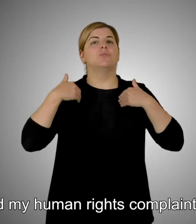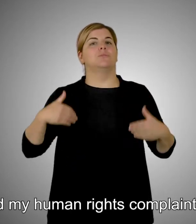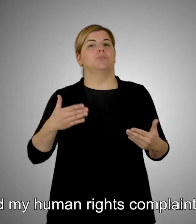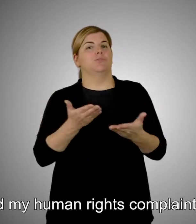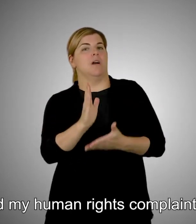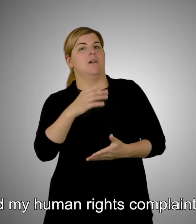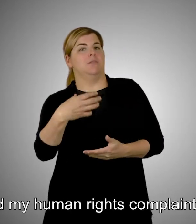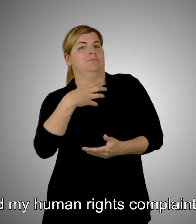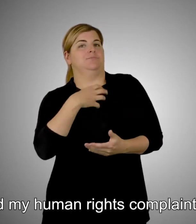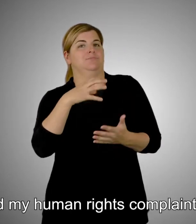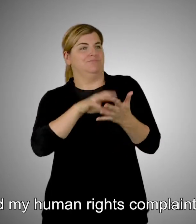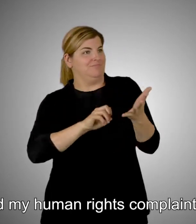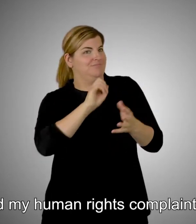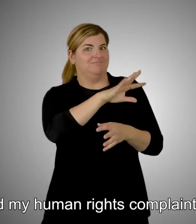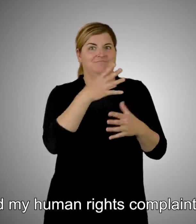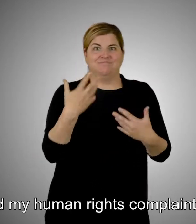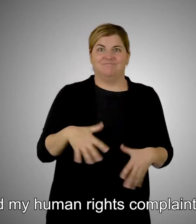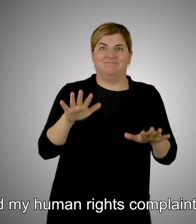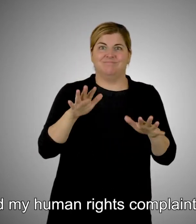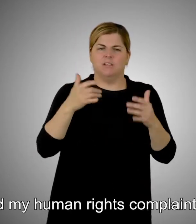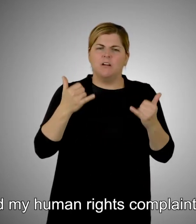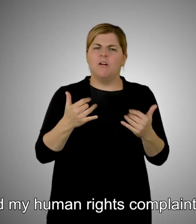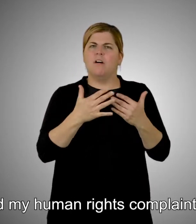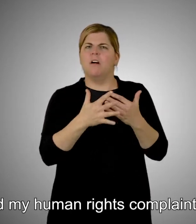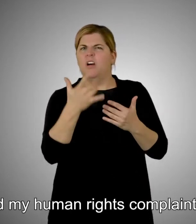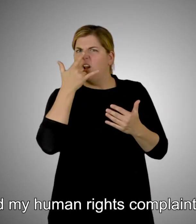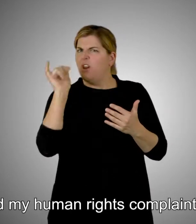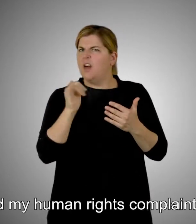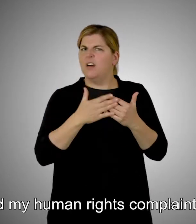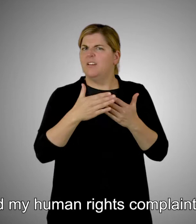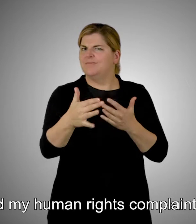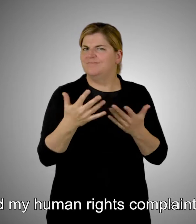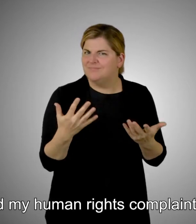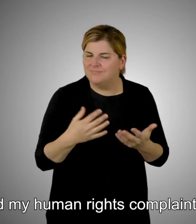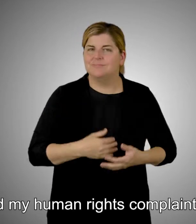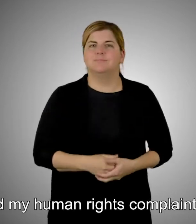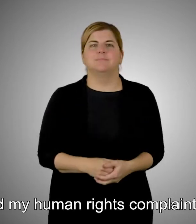I filed my human rights complaint, now what?